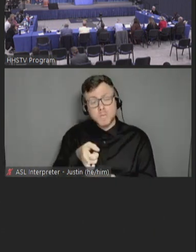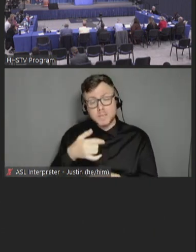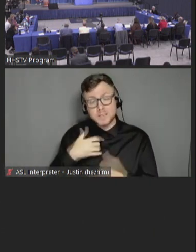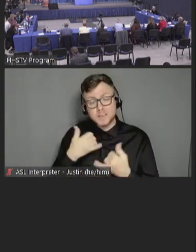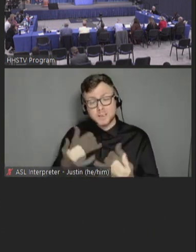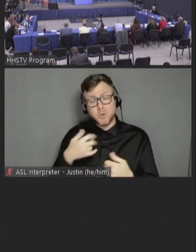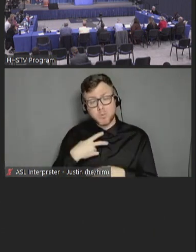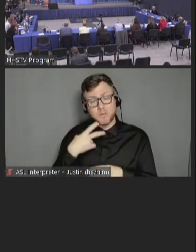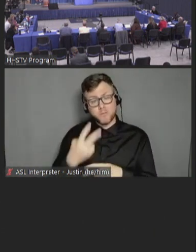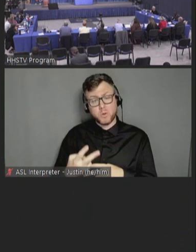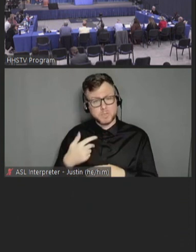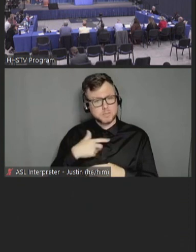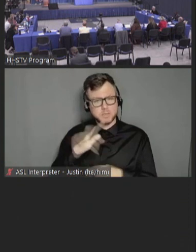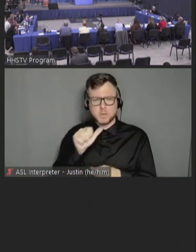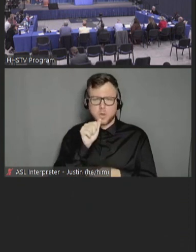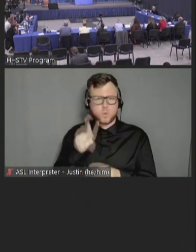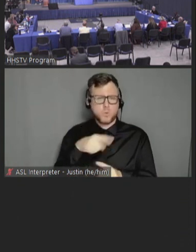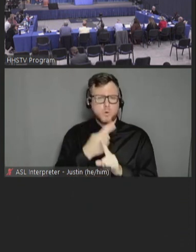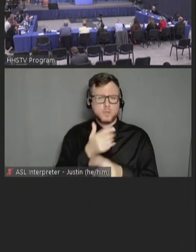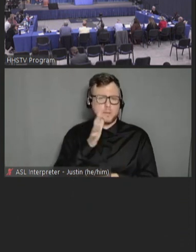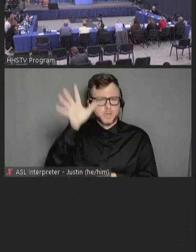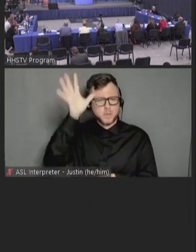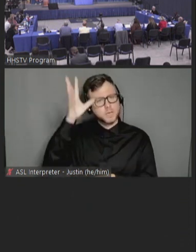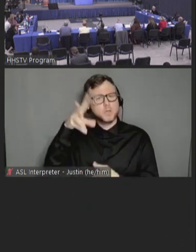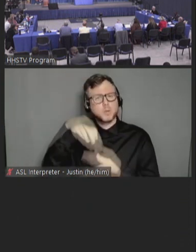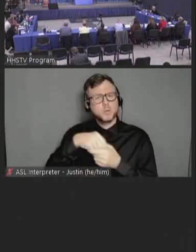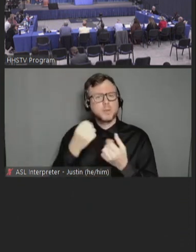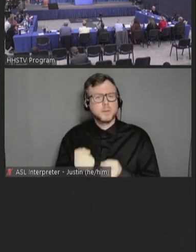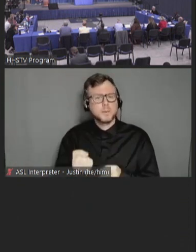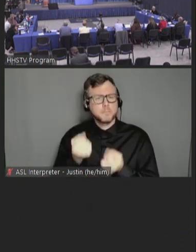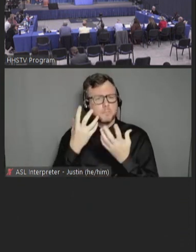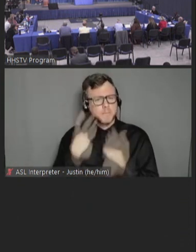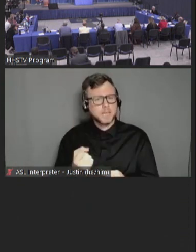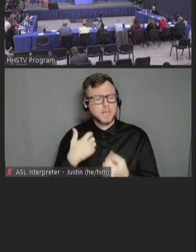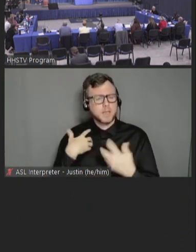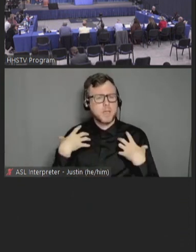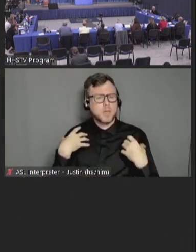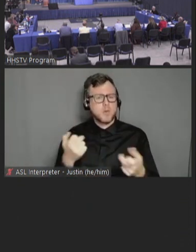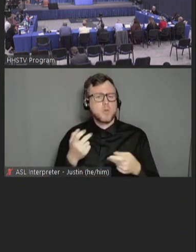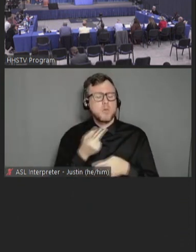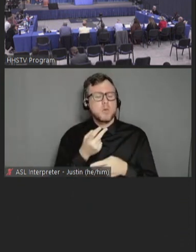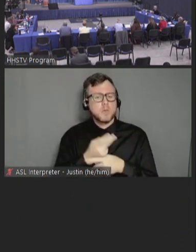far beyond a parent base to include many mainstream healthcare professionals and